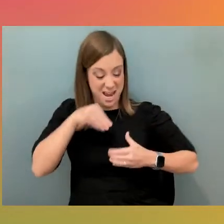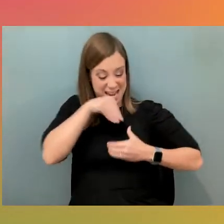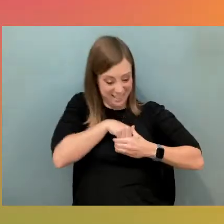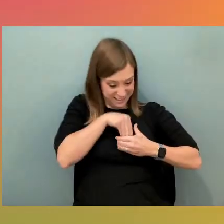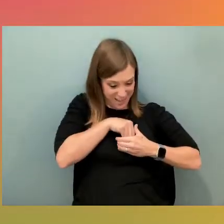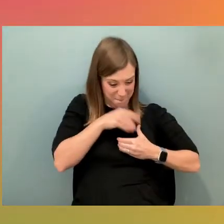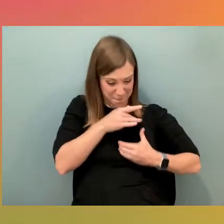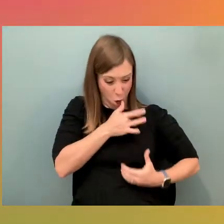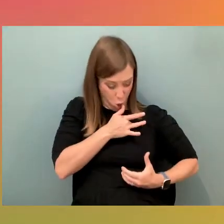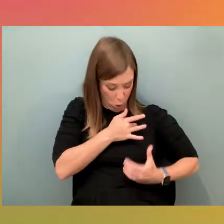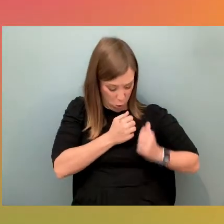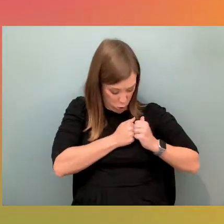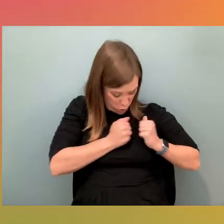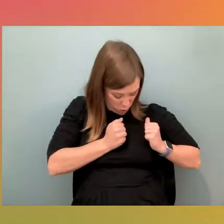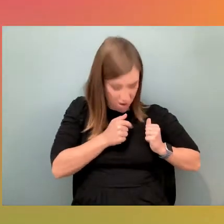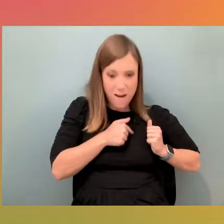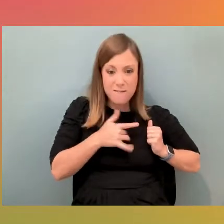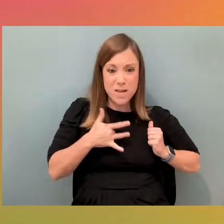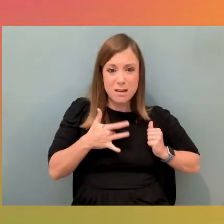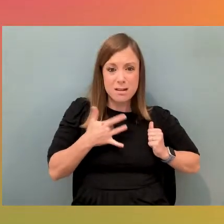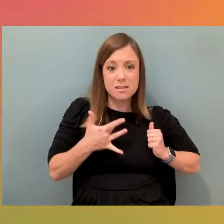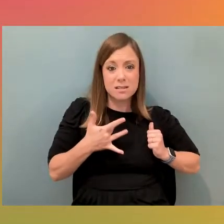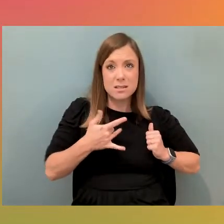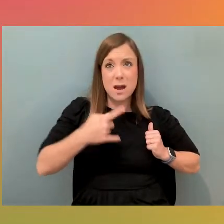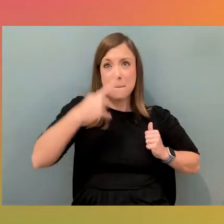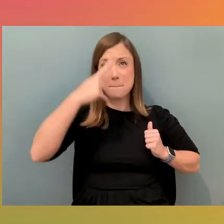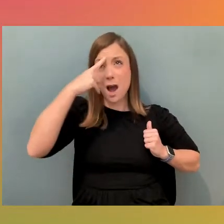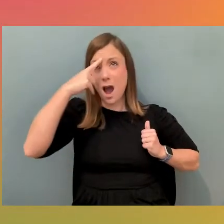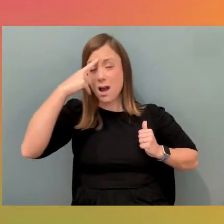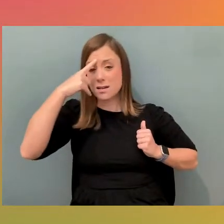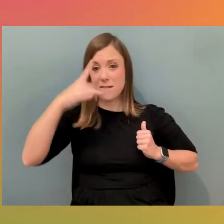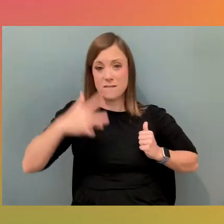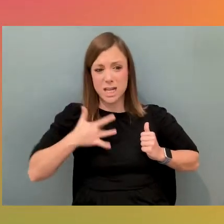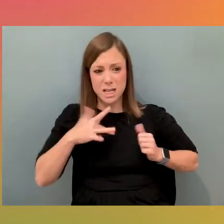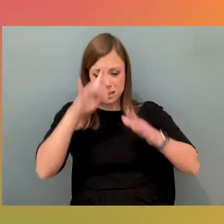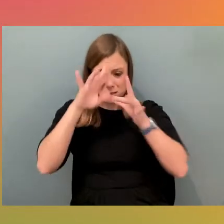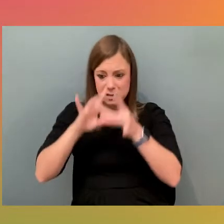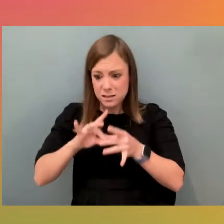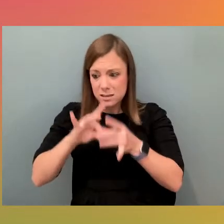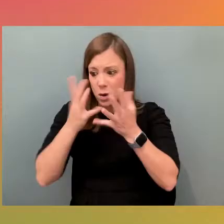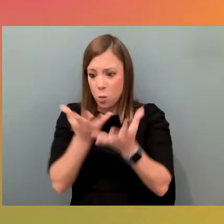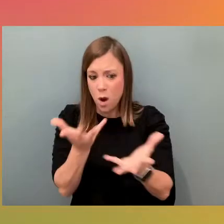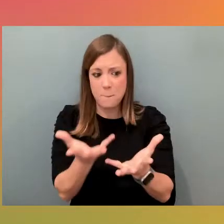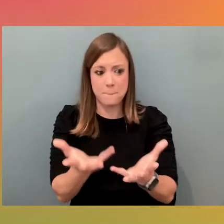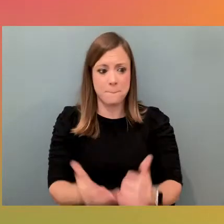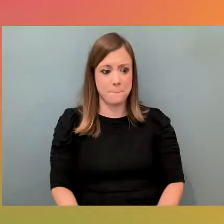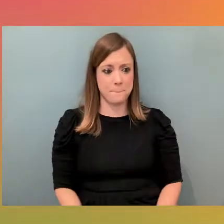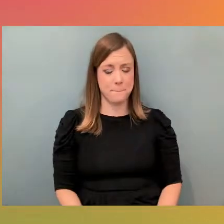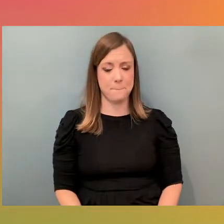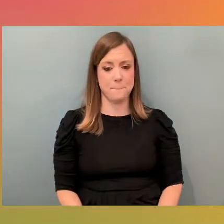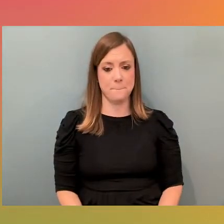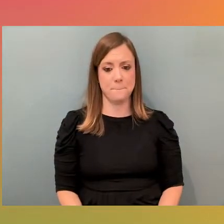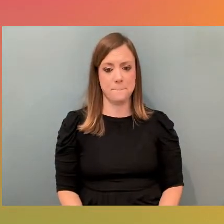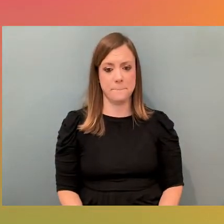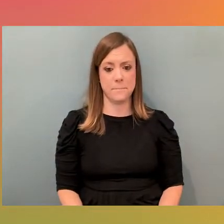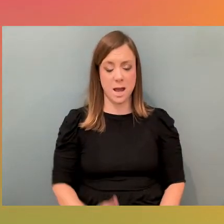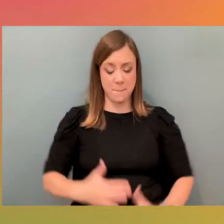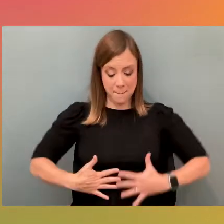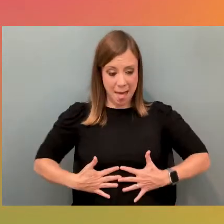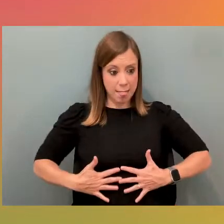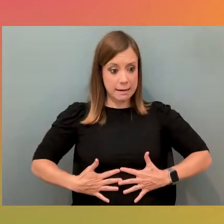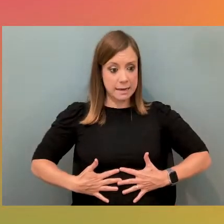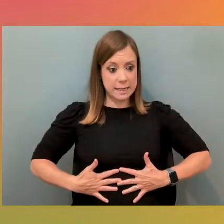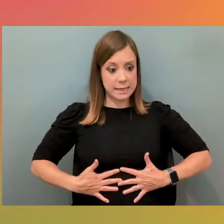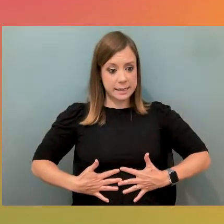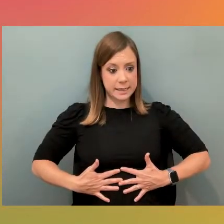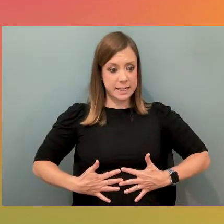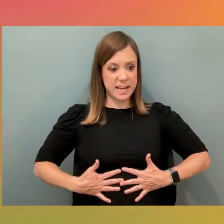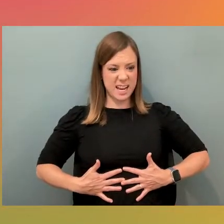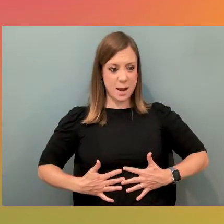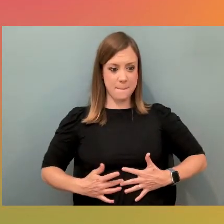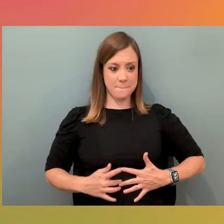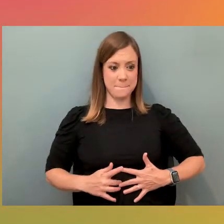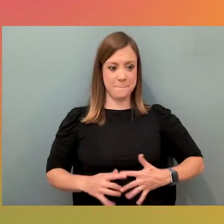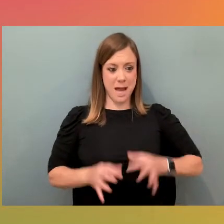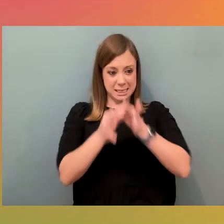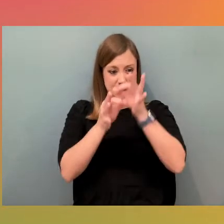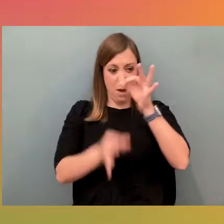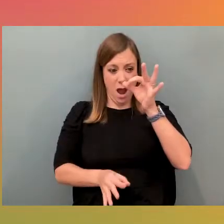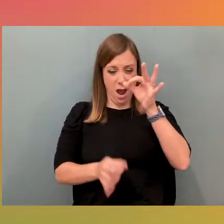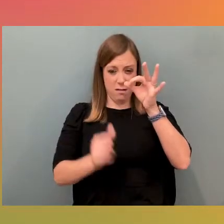WHAT DOES IT FEEL LIKE IN YOUR